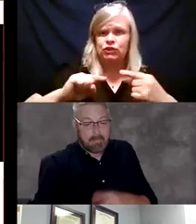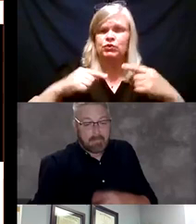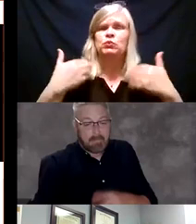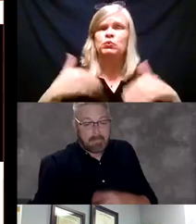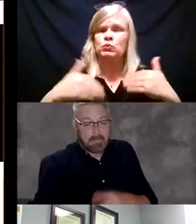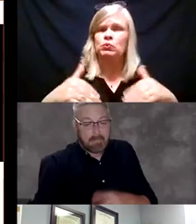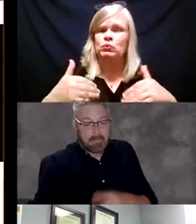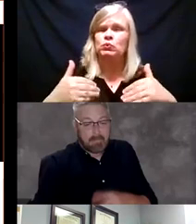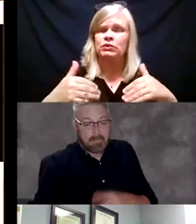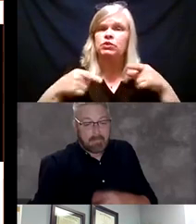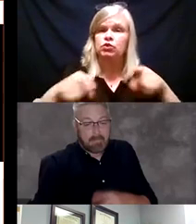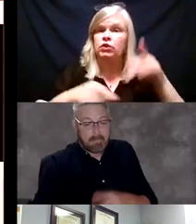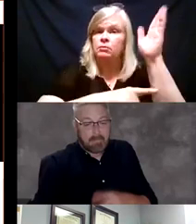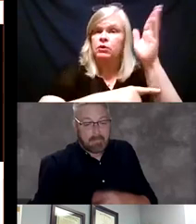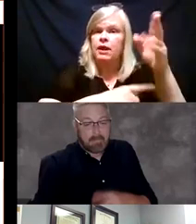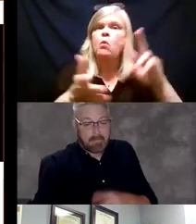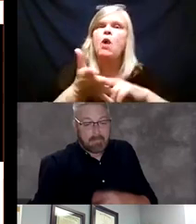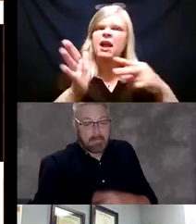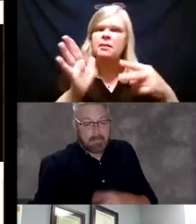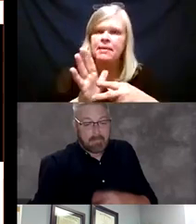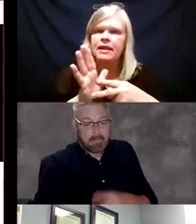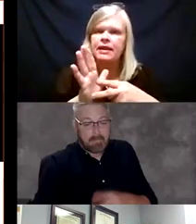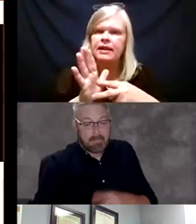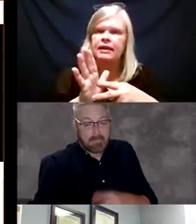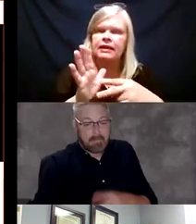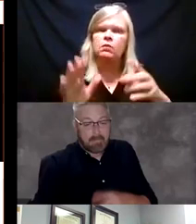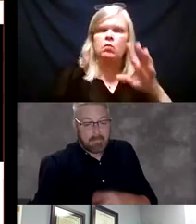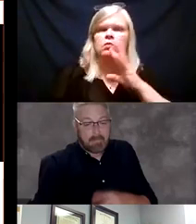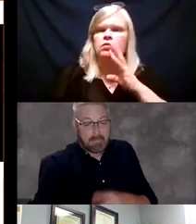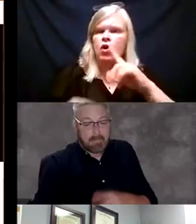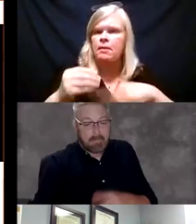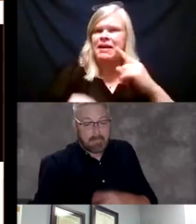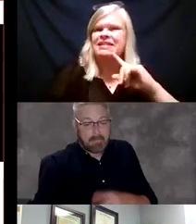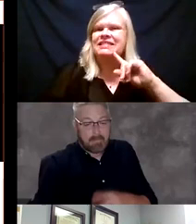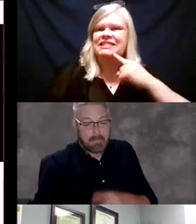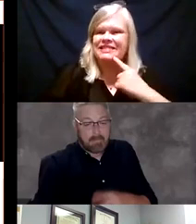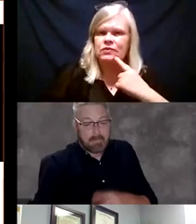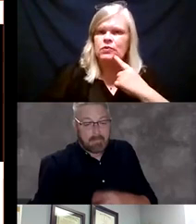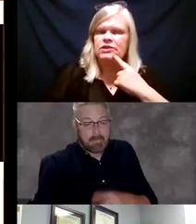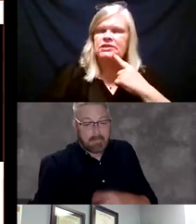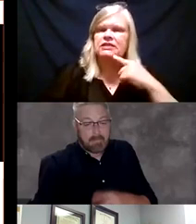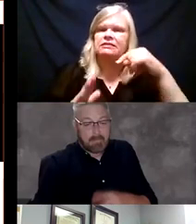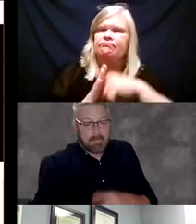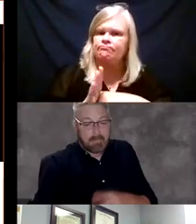THESE ARE THE THINGS THAT WE MEAN WHEN WE'RE TALKING ABOUT SERIOUS INJURY. THIS IS HOW THE LAW DEFINES THAT